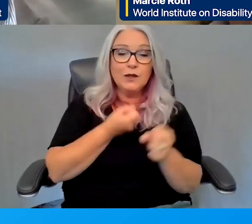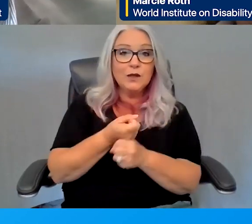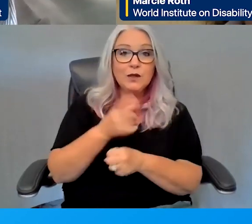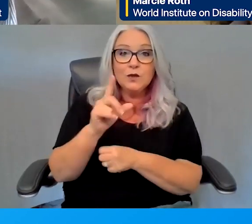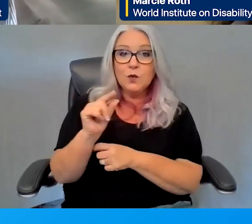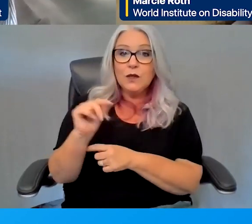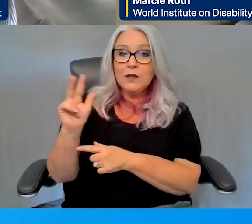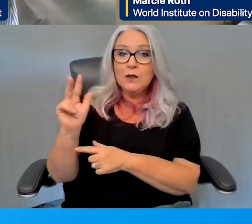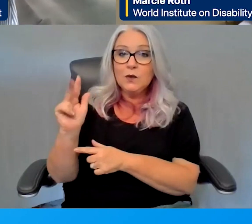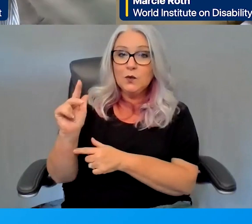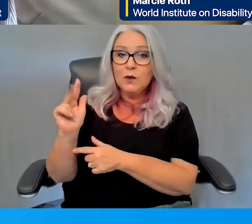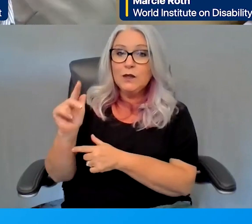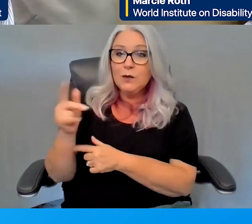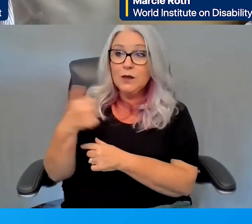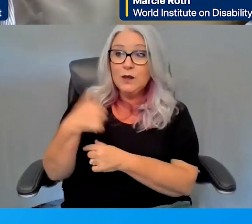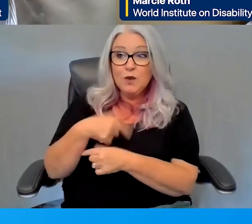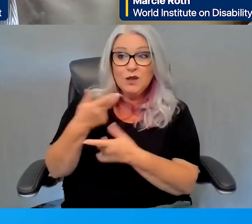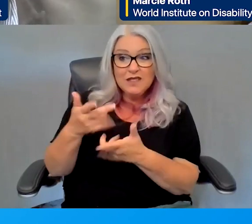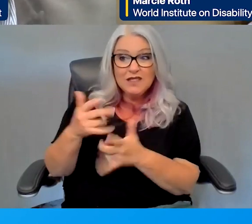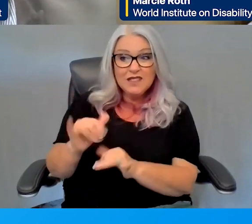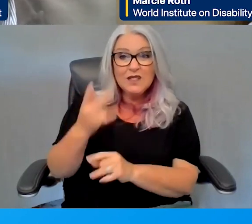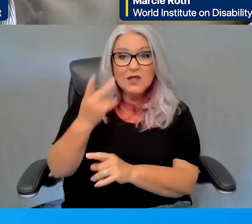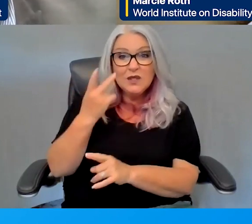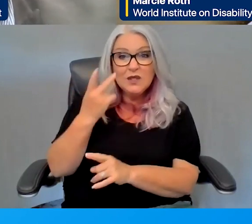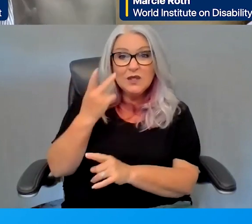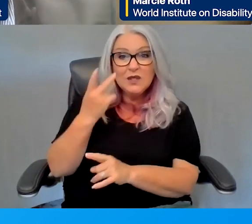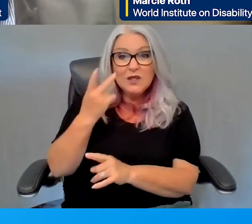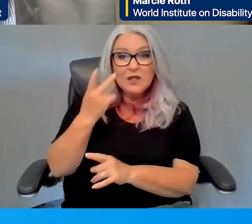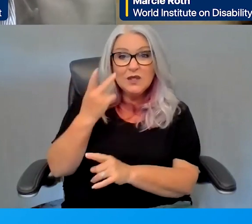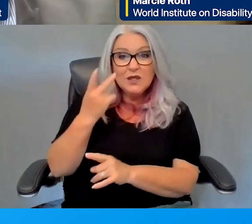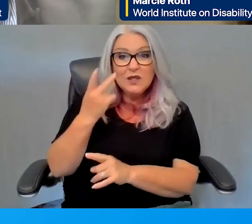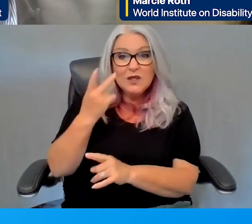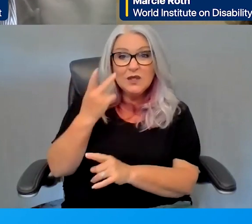this. There is confusion about